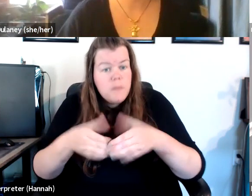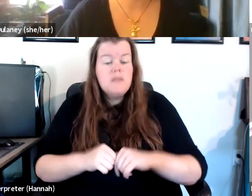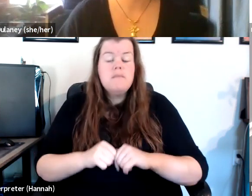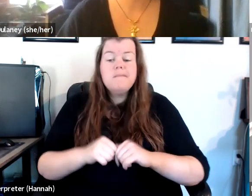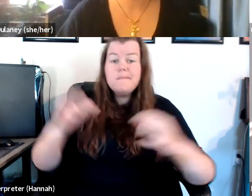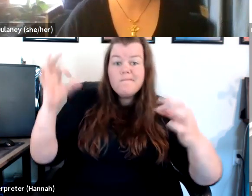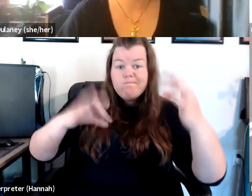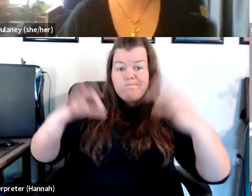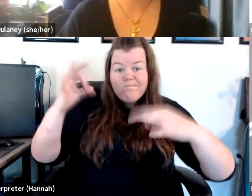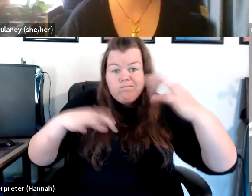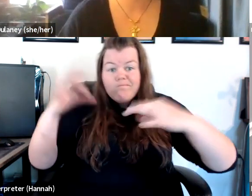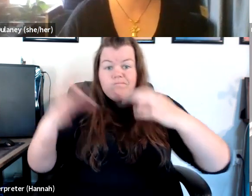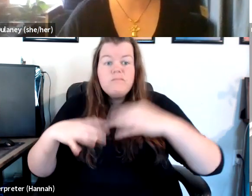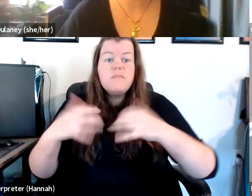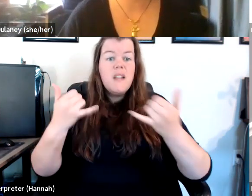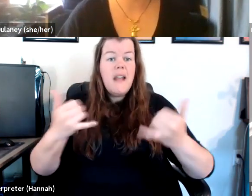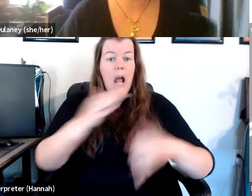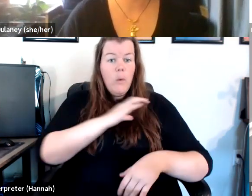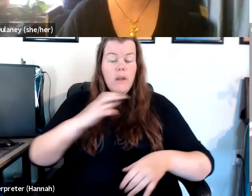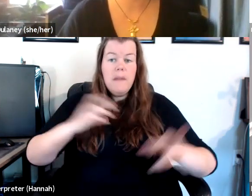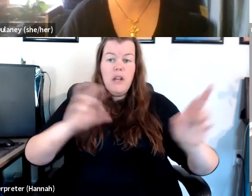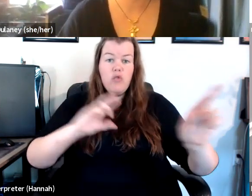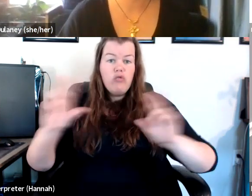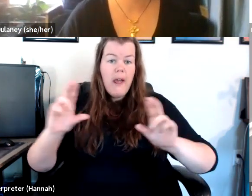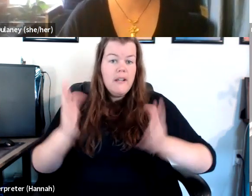the Steering Committee is ready to present a draft plan for public comments.